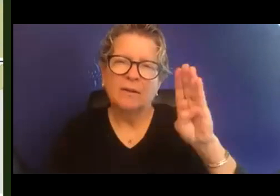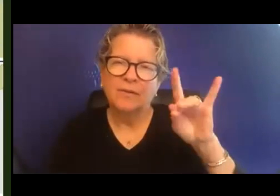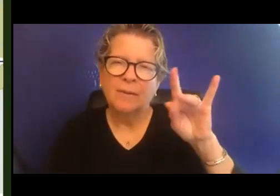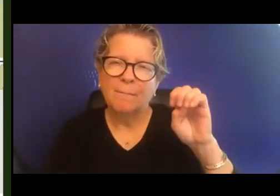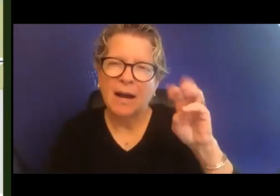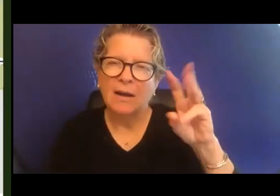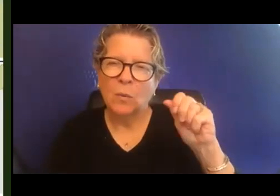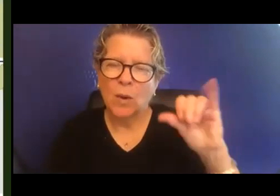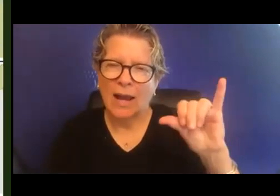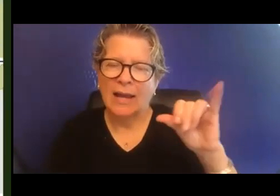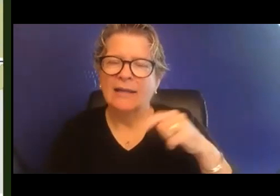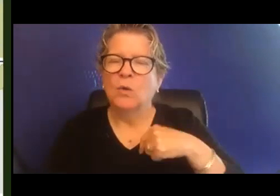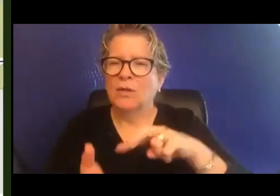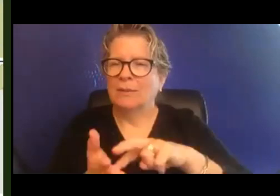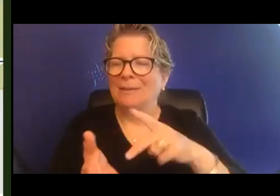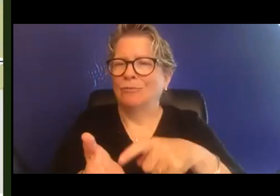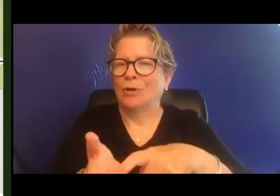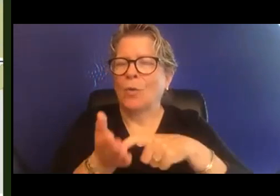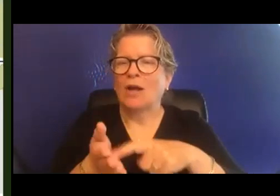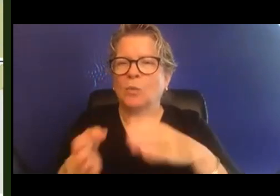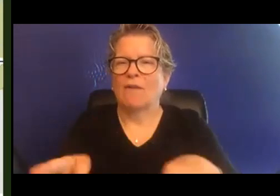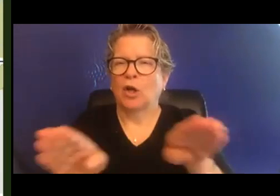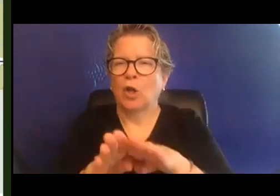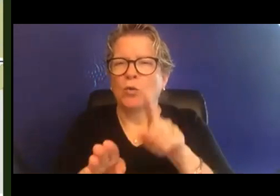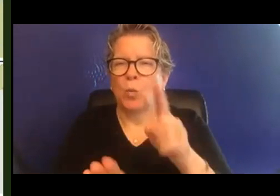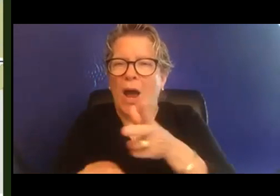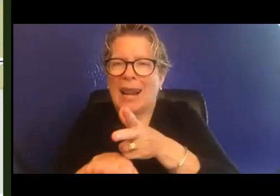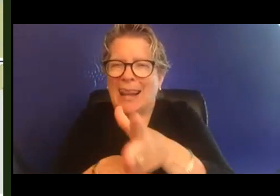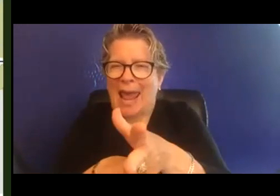we'll be taking a lane of traffic out while we do that project.